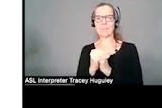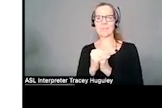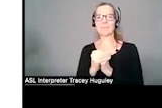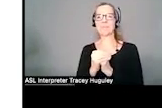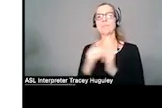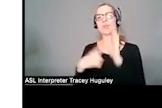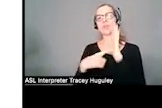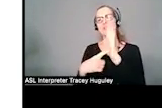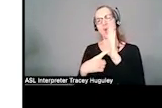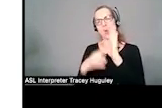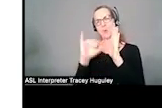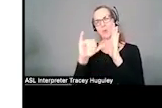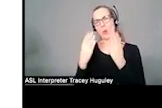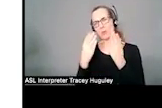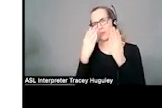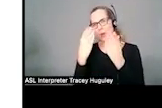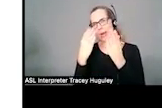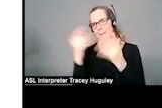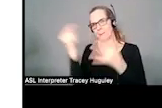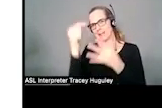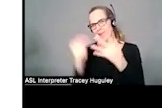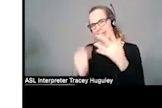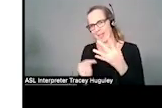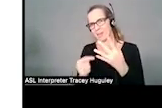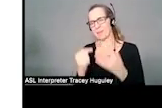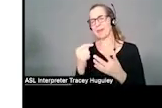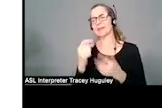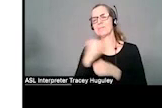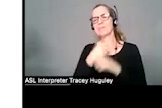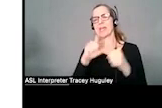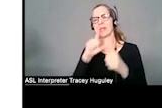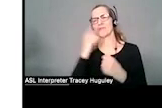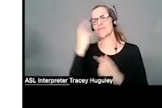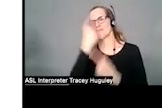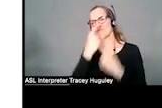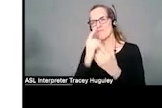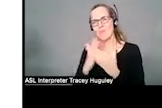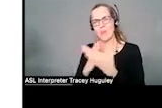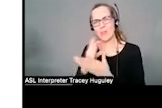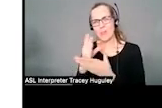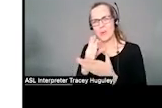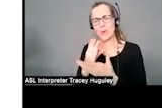to make sure that you are thinking through what information you might need to include for your particular project.